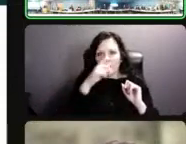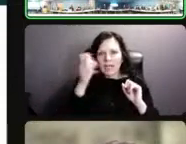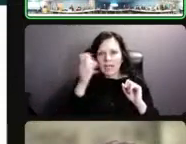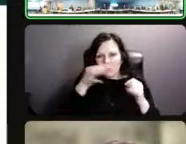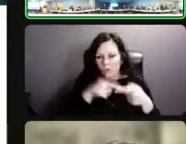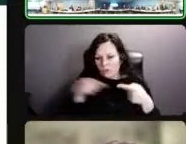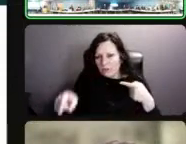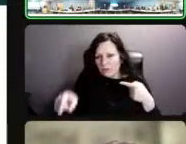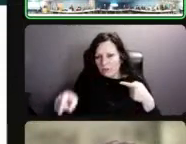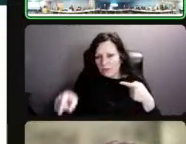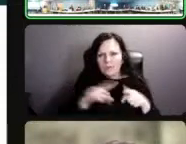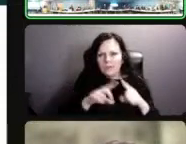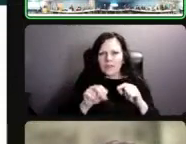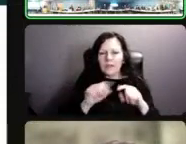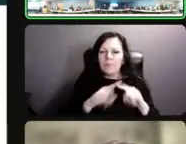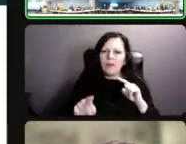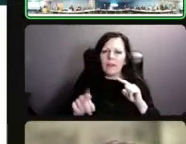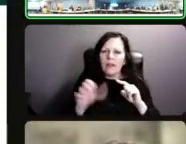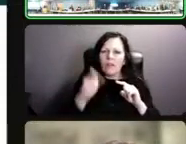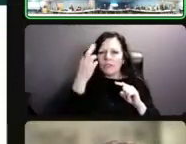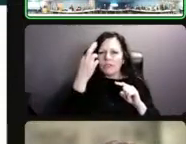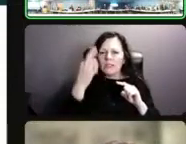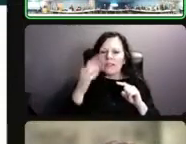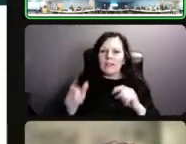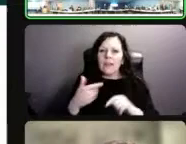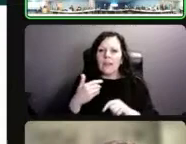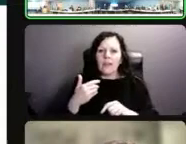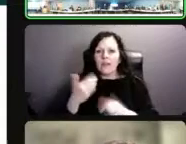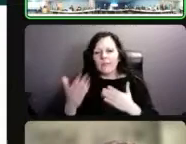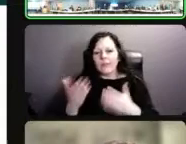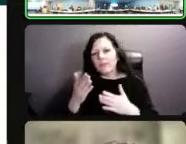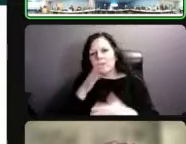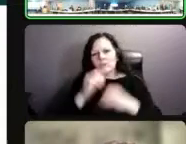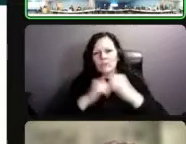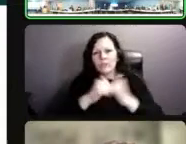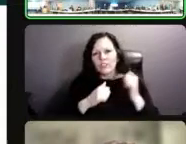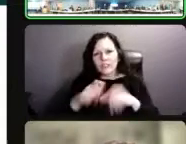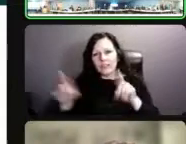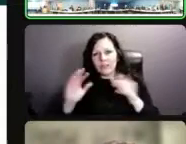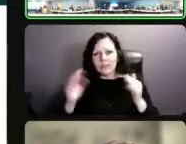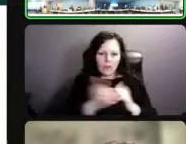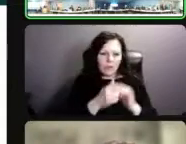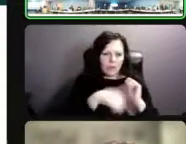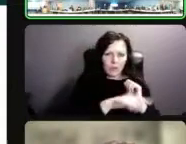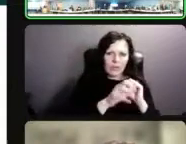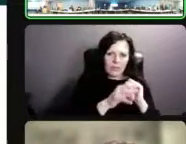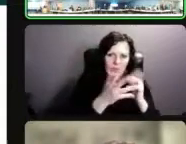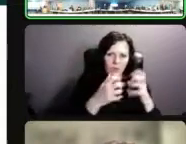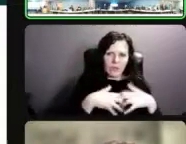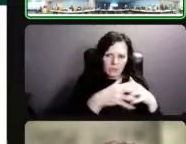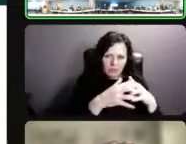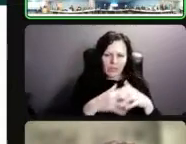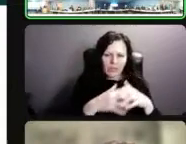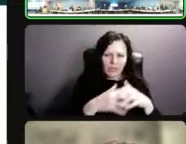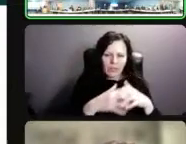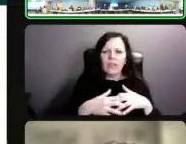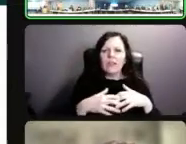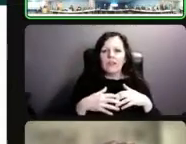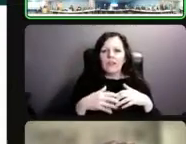FACTORS COMPARED TO YOU GUYS. AND NOT JUST BECAUSE IT'S RIGHT DOWN THE ROAD.